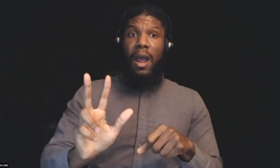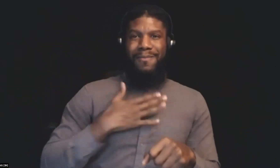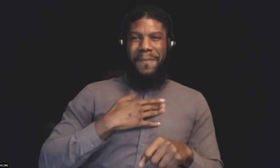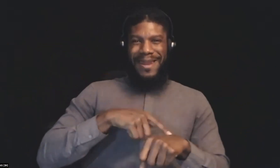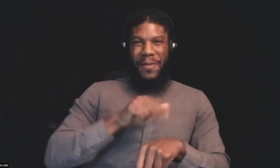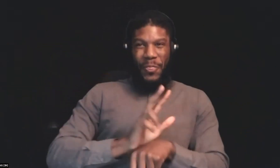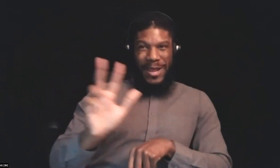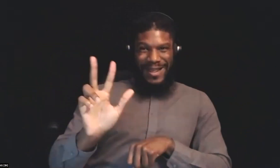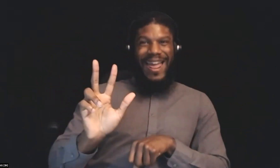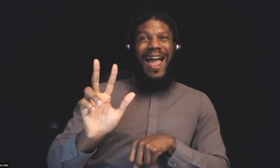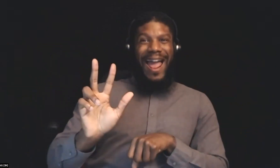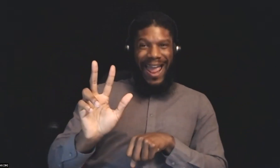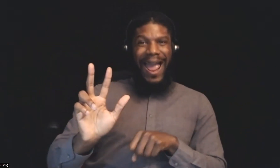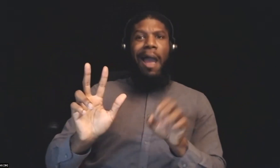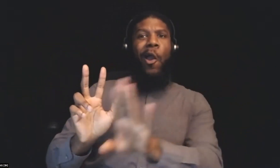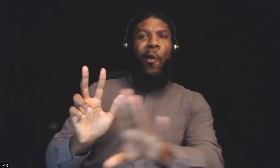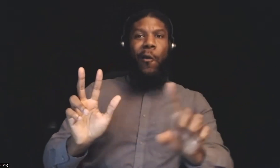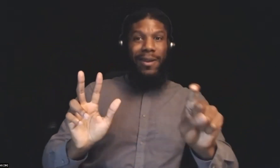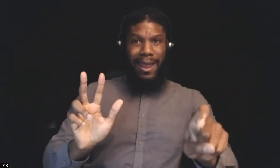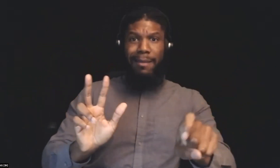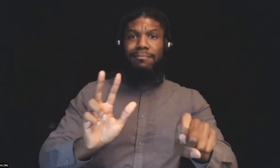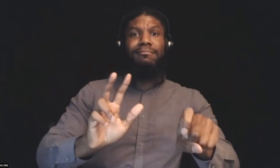[Yvonne, moderator] : Okay, four o'clock Eastern standard time.